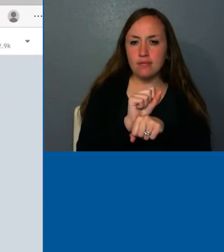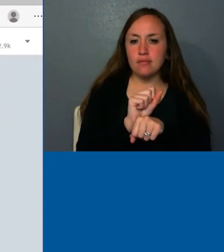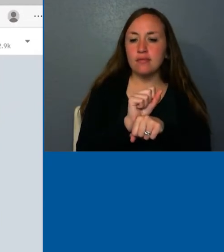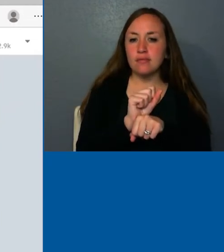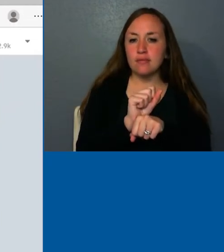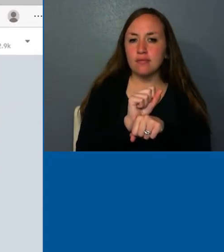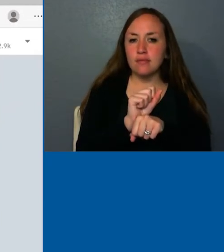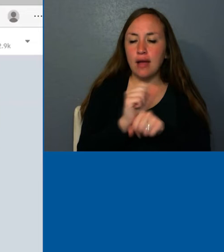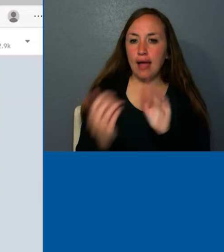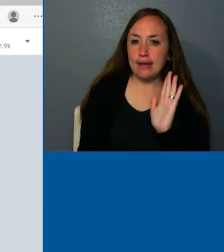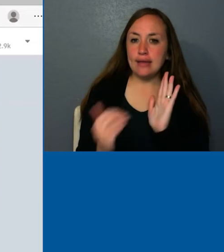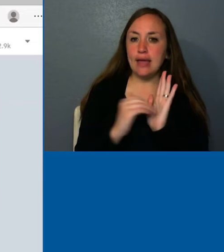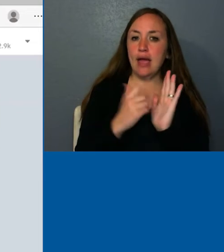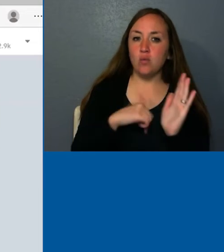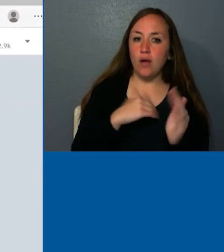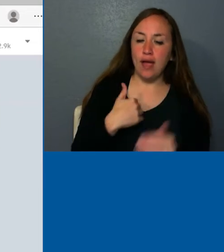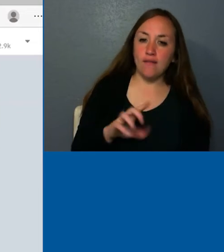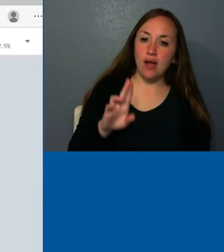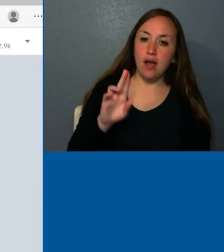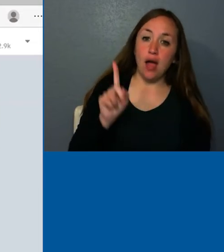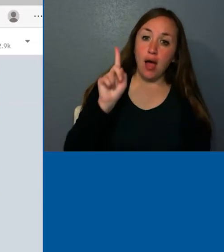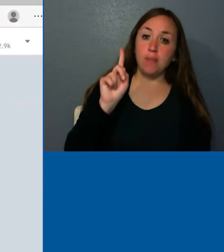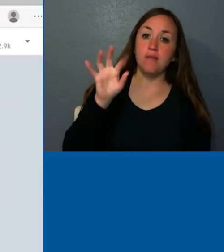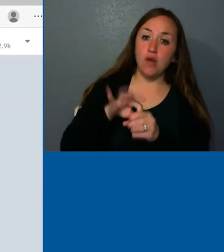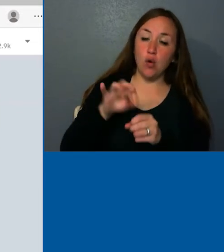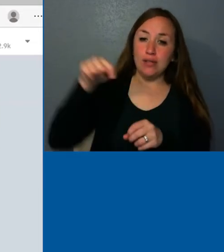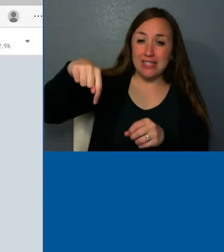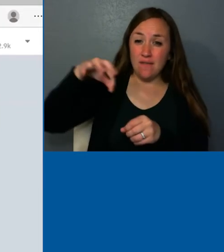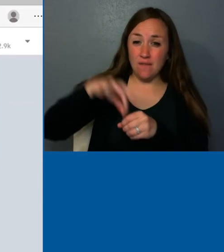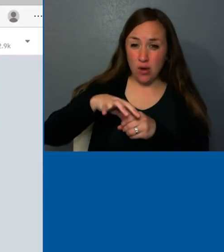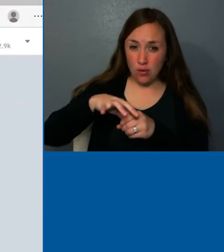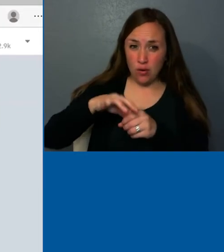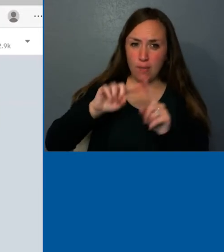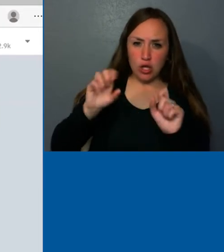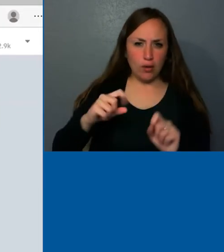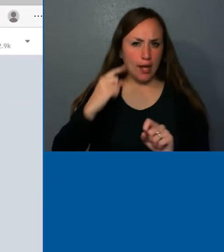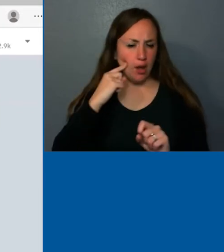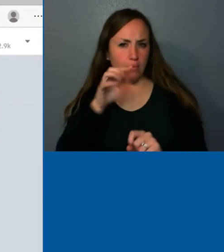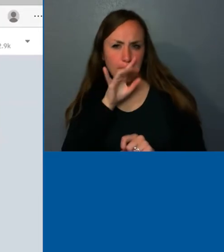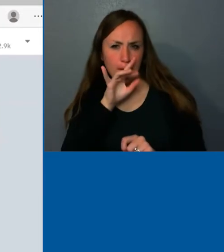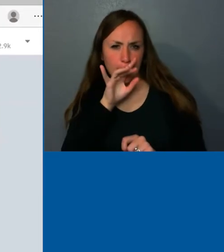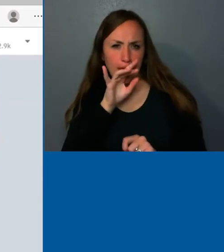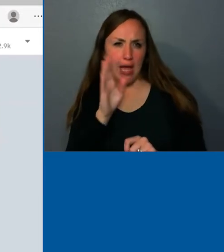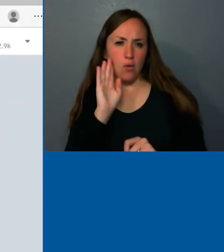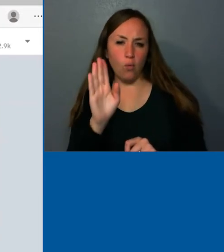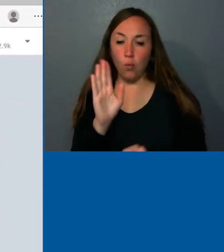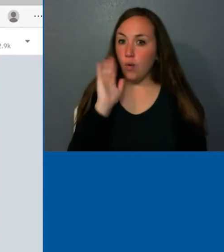[Sam] So again, we have up vote and down vote buttons, but you can also hear here. [Reader] Level one link, Youbestnotmiss. [Sam] It's going to say level one